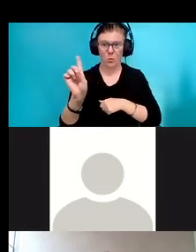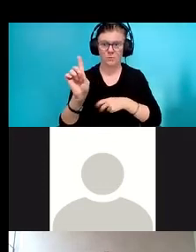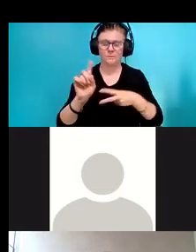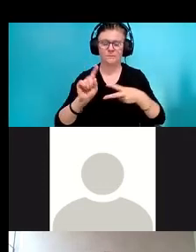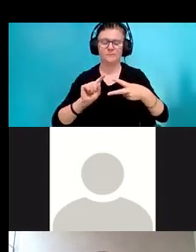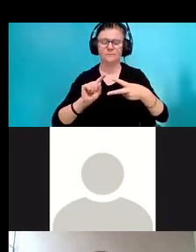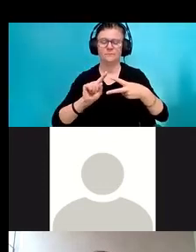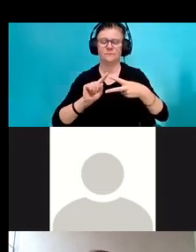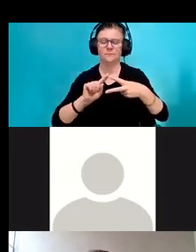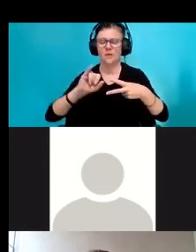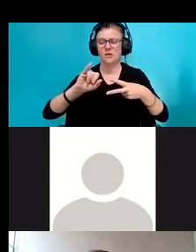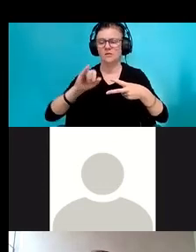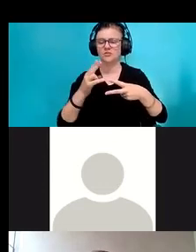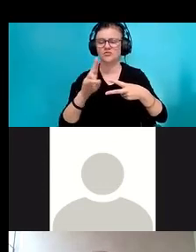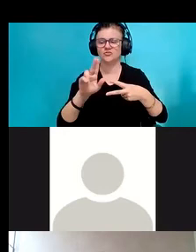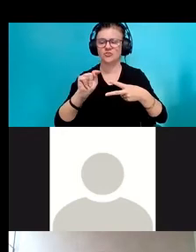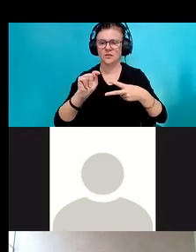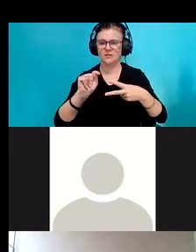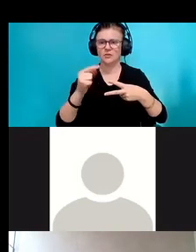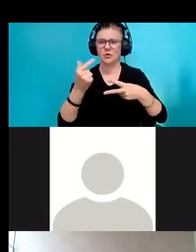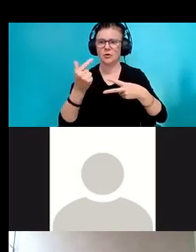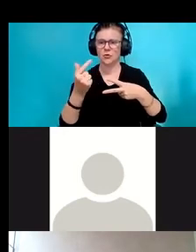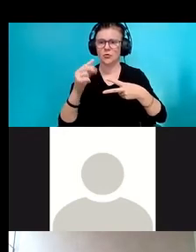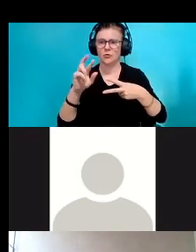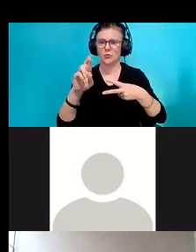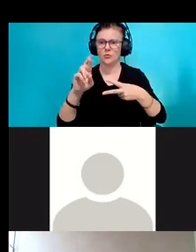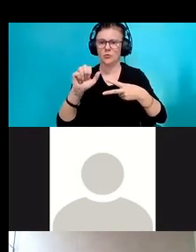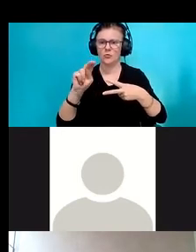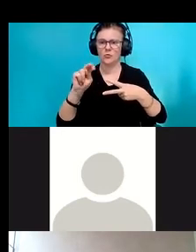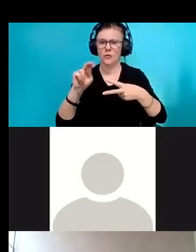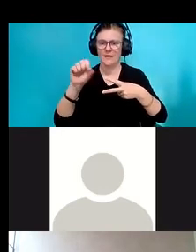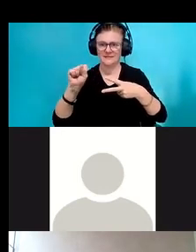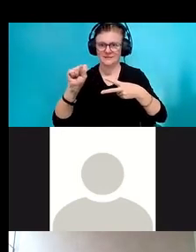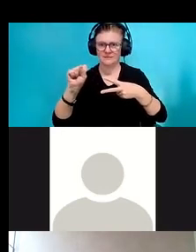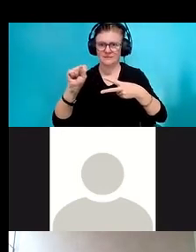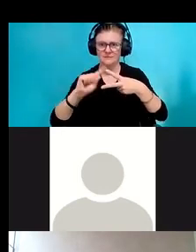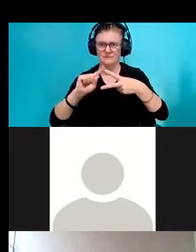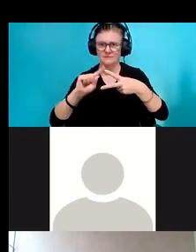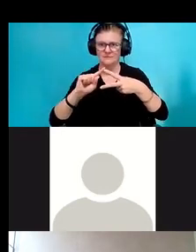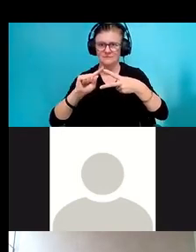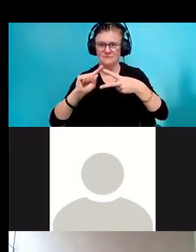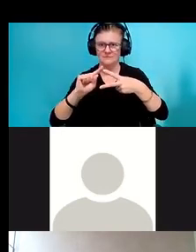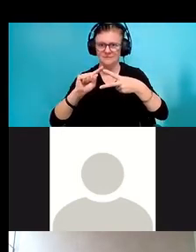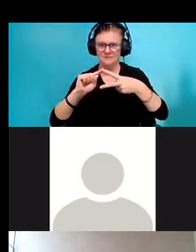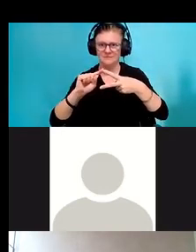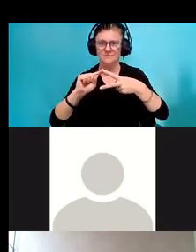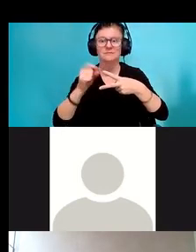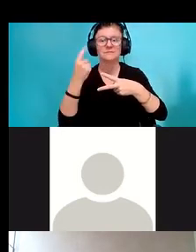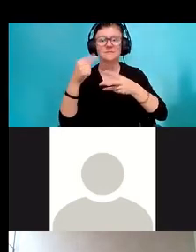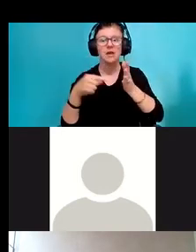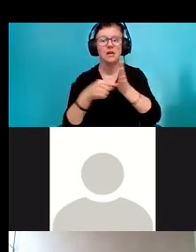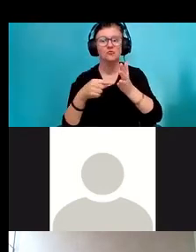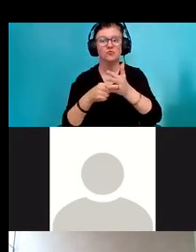into Just Grants. You must submit your progress reporting form into Just Grants before the due date, which,